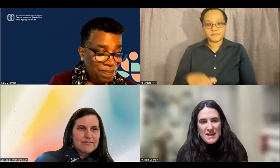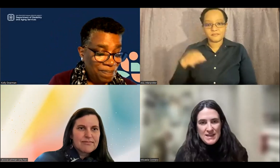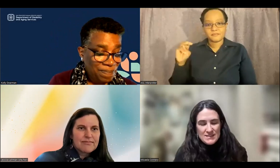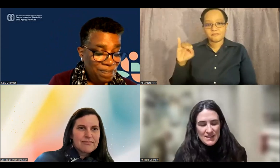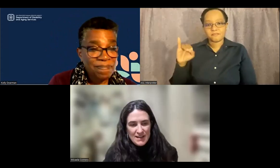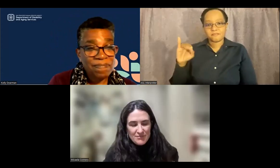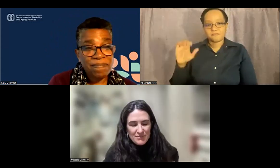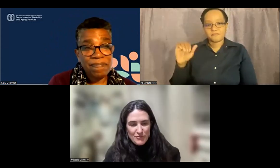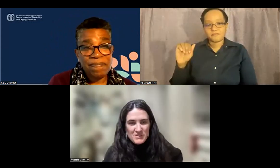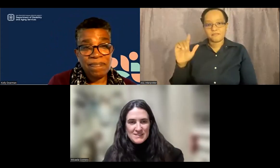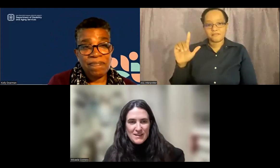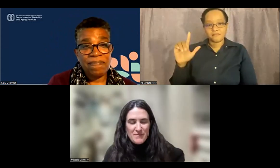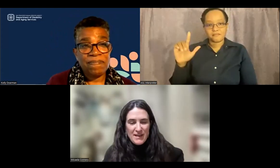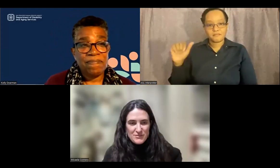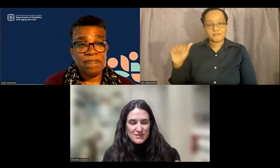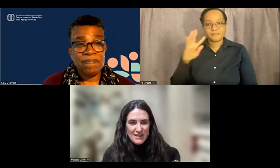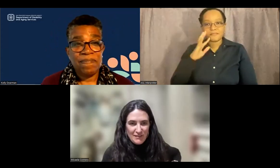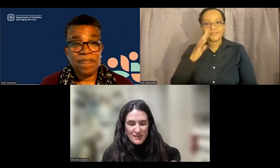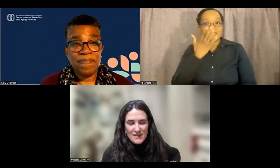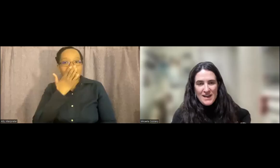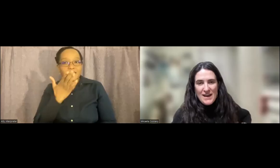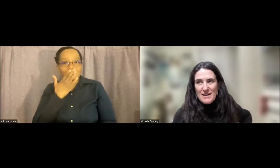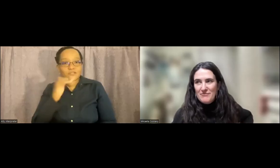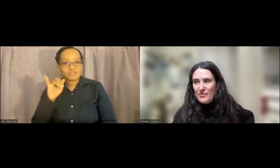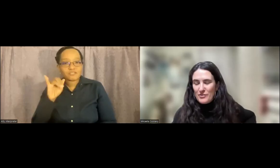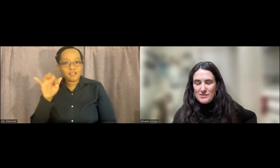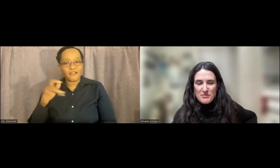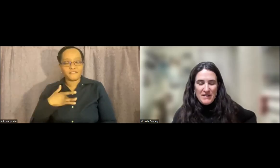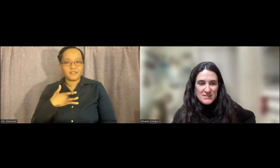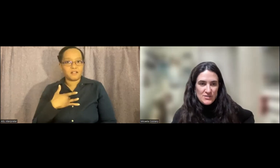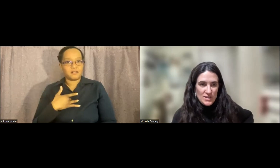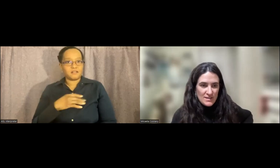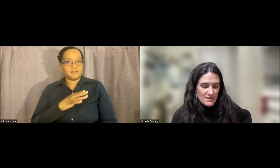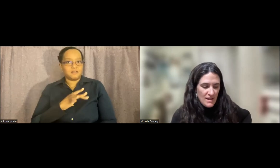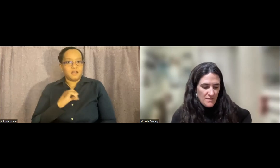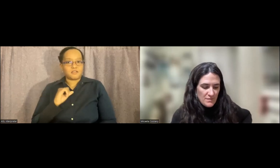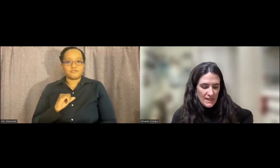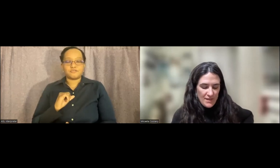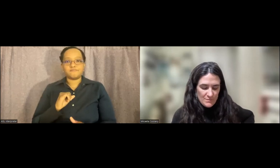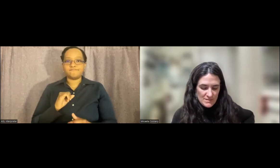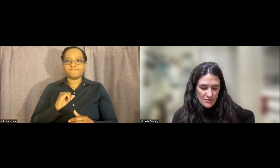I feel fortunate to come after a lot of folks who have touched on a lot of elements on our